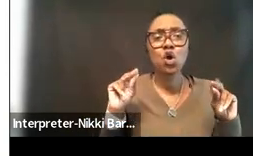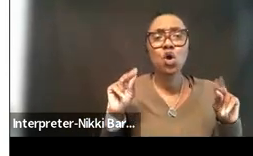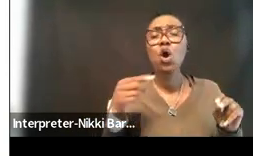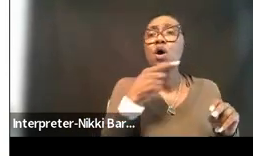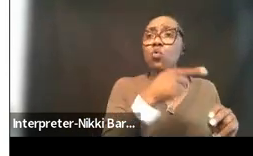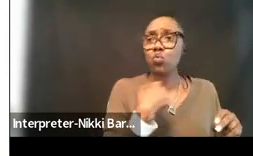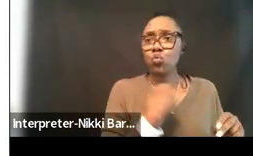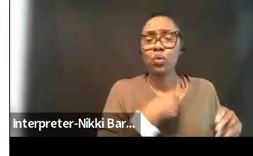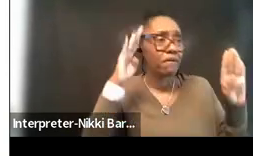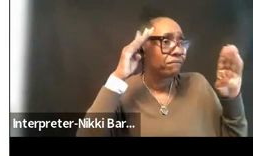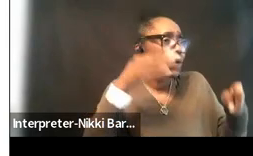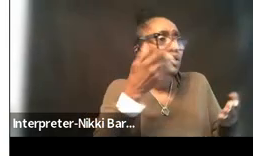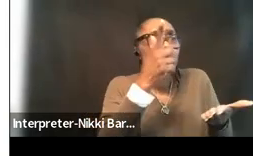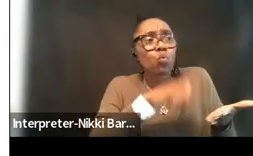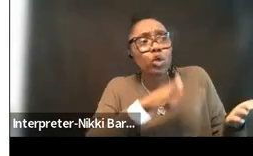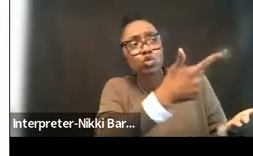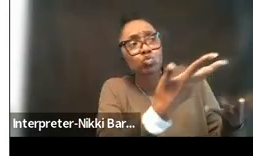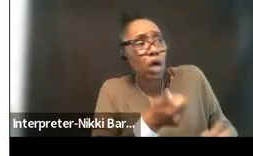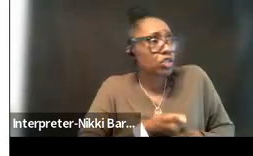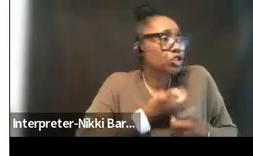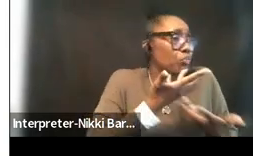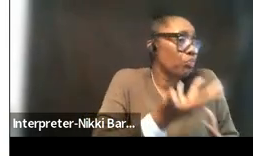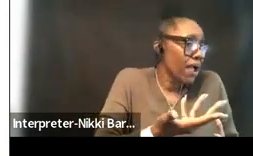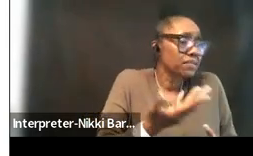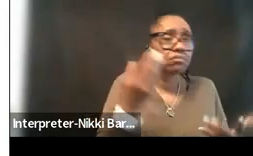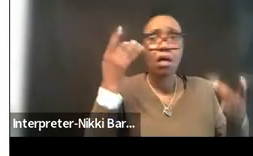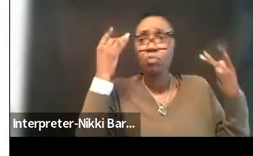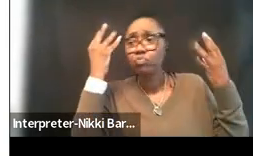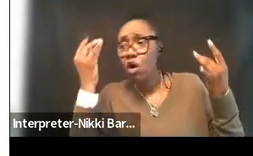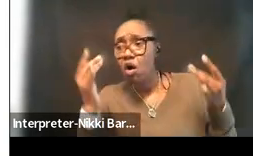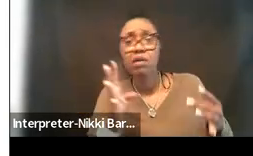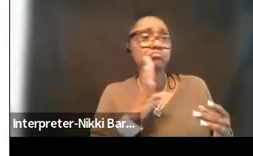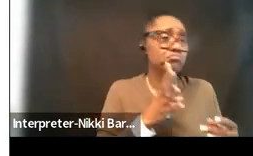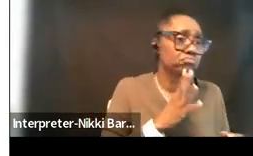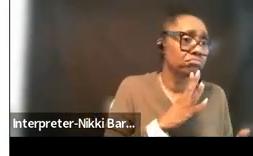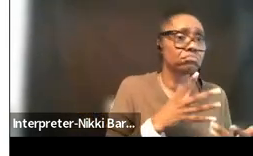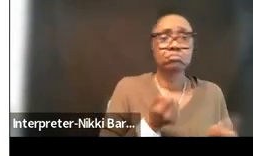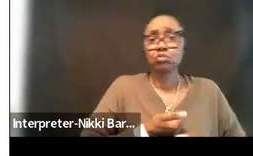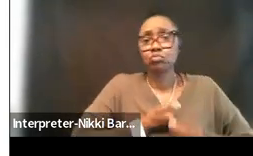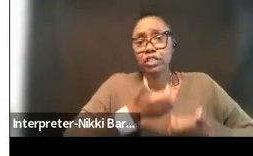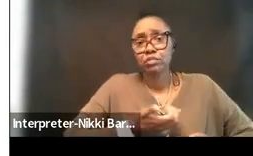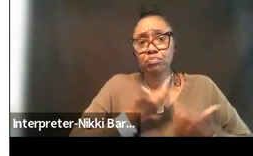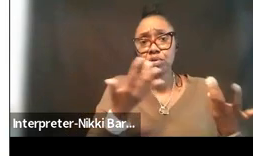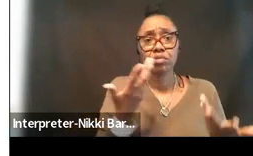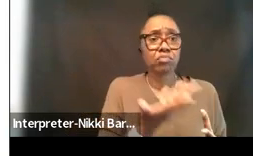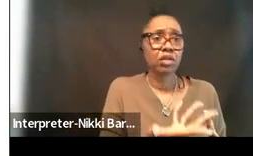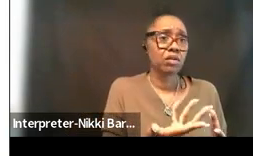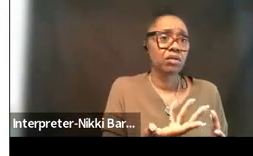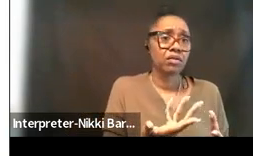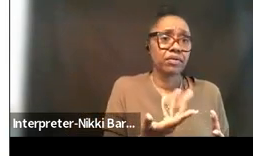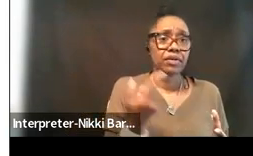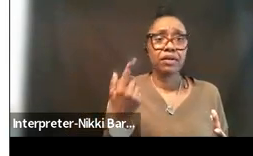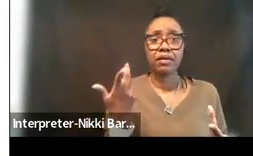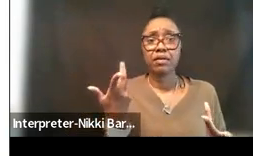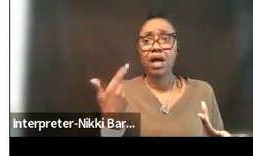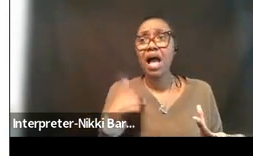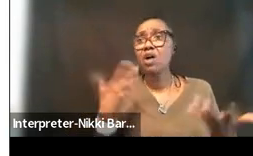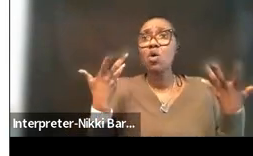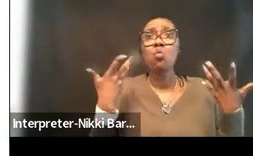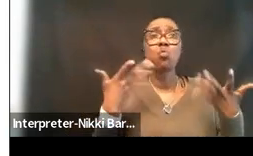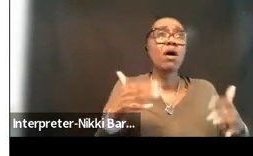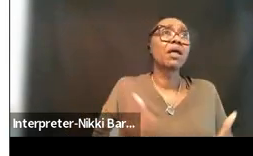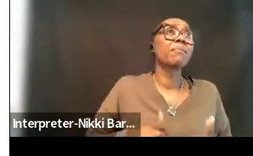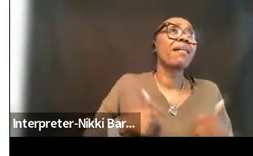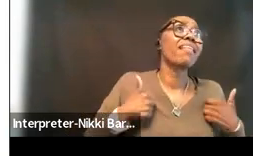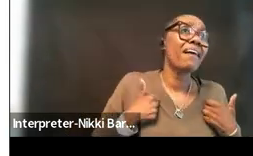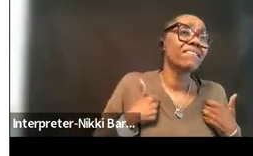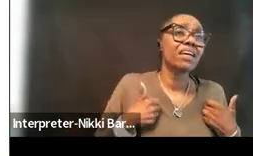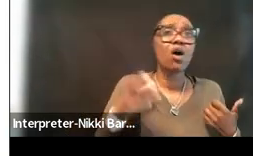But you can absolutely express your thoughts of suicide on this line as well anywhere from passing, you know, thoughts of I don't want to be alive anymore to I may attempt suicide today.